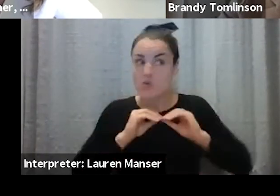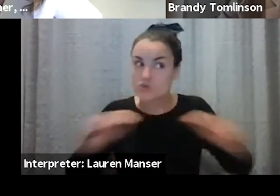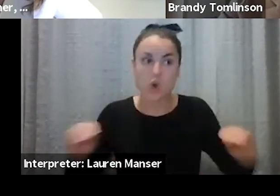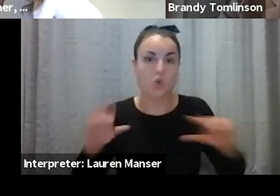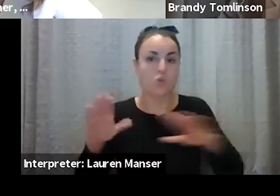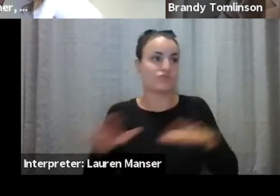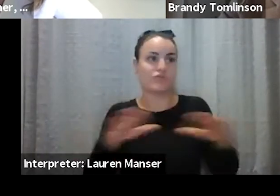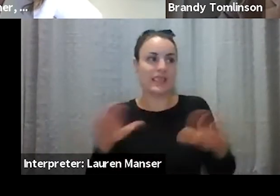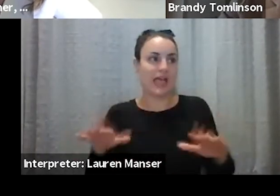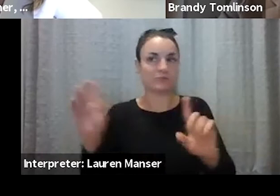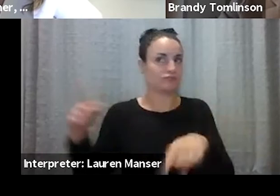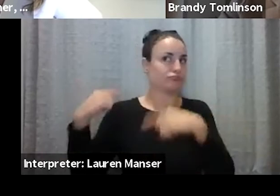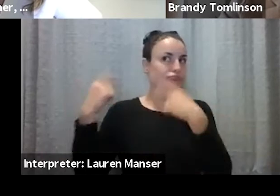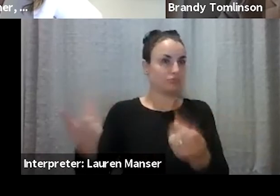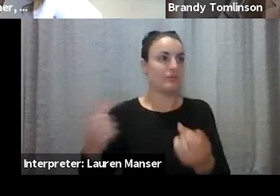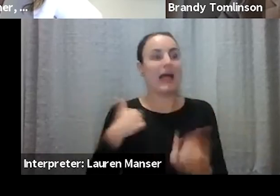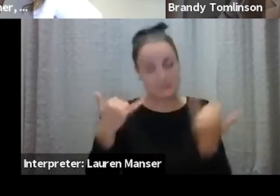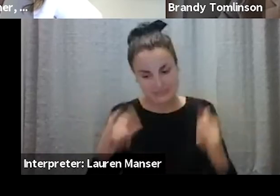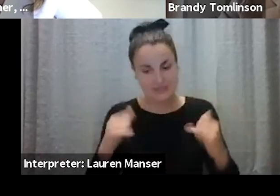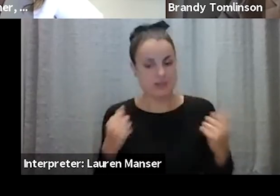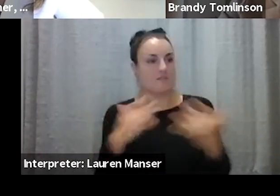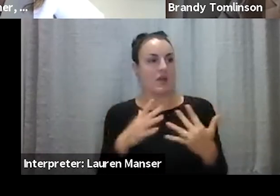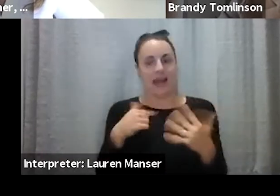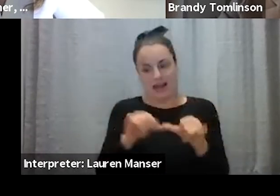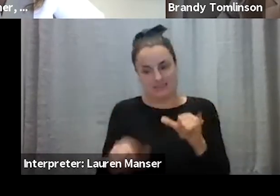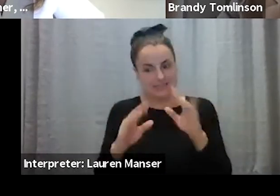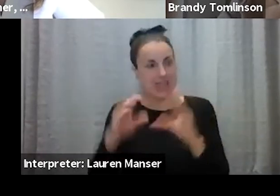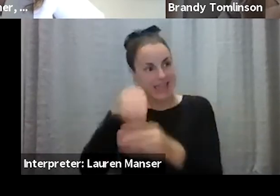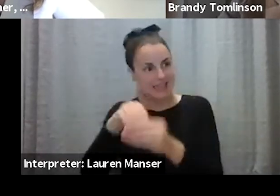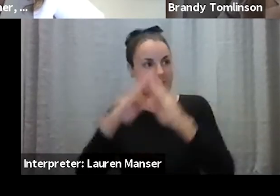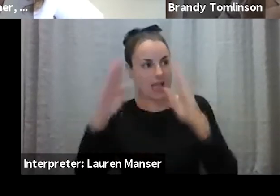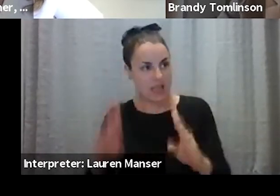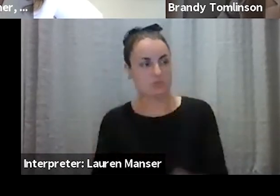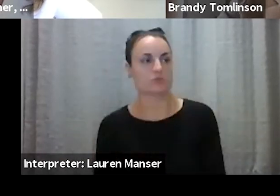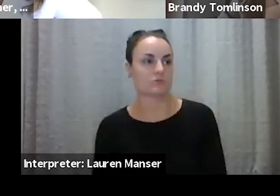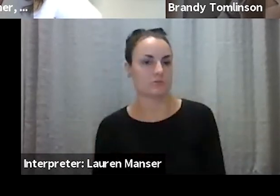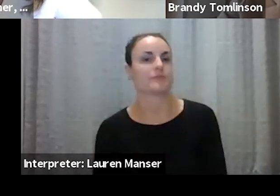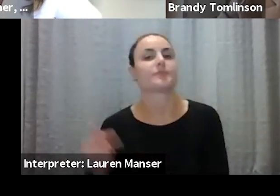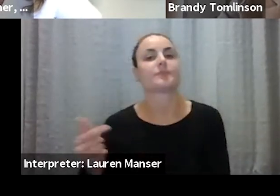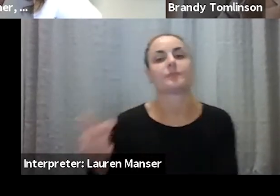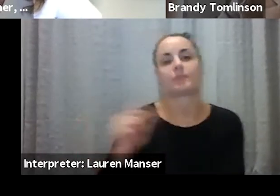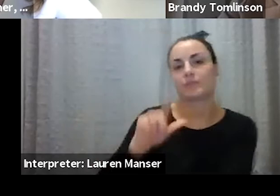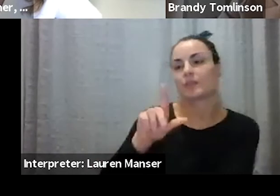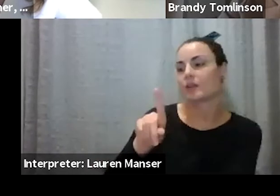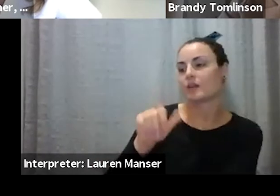throughout the more general population. Agreed, there was so much feedback from the panelists